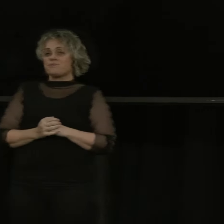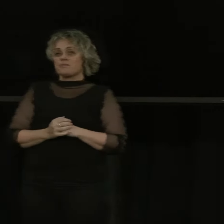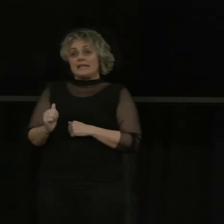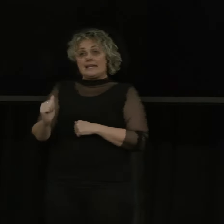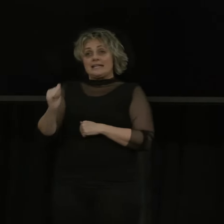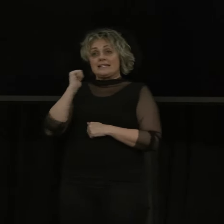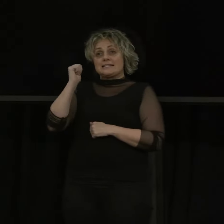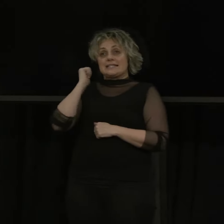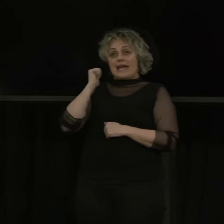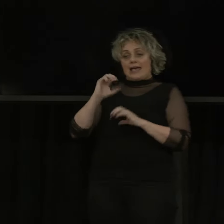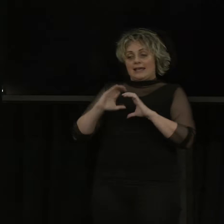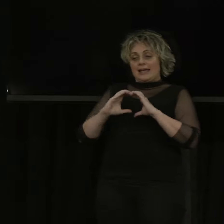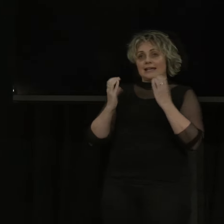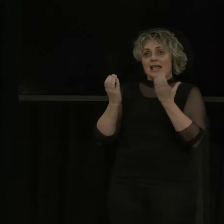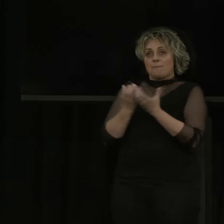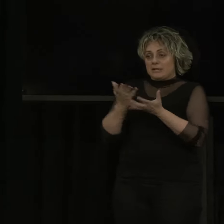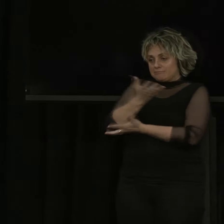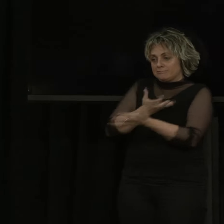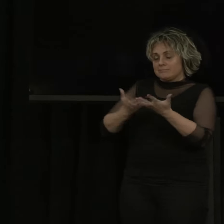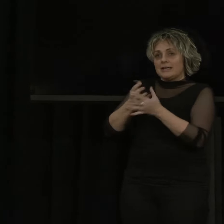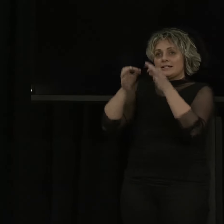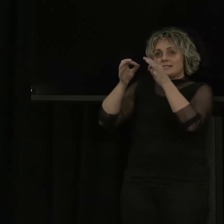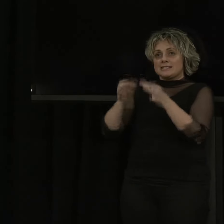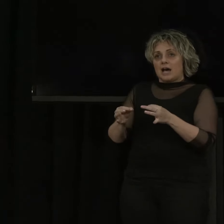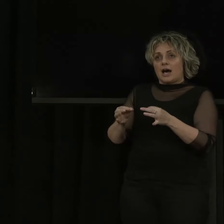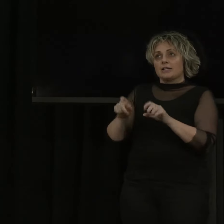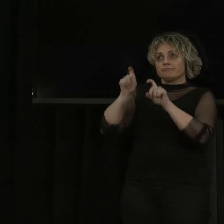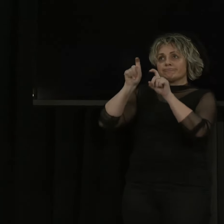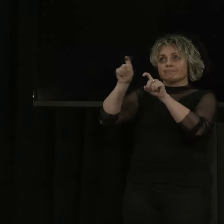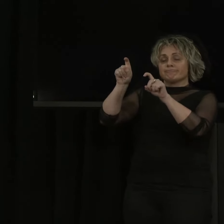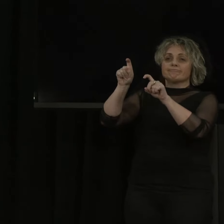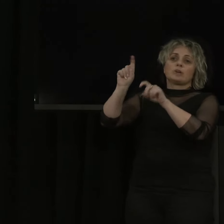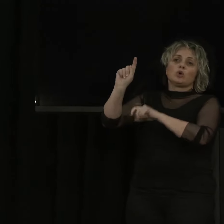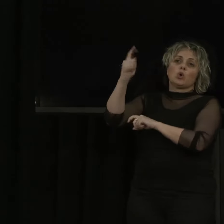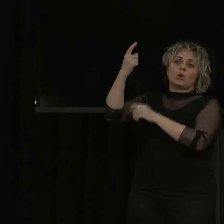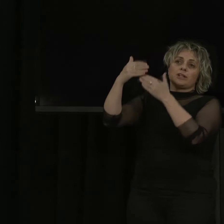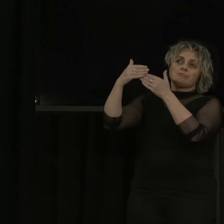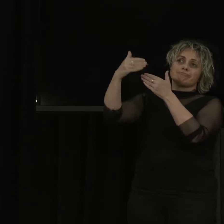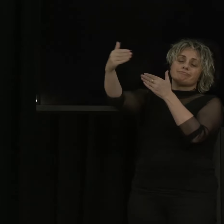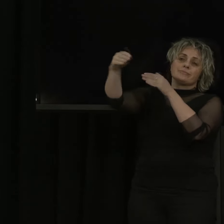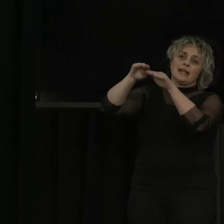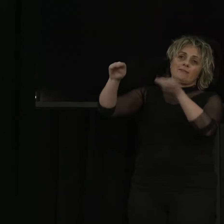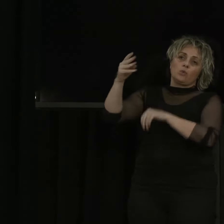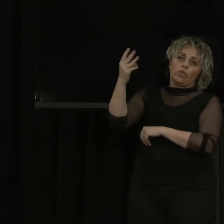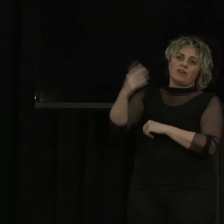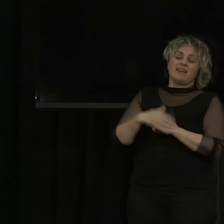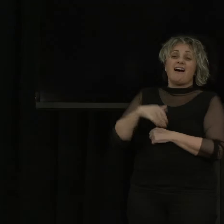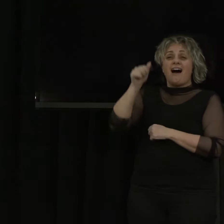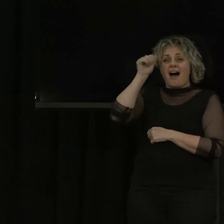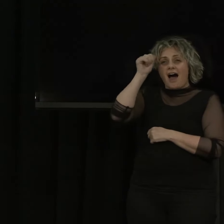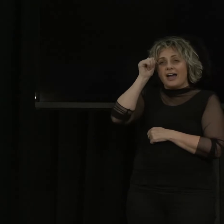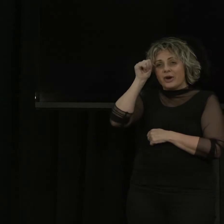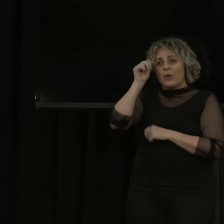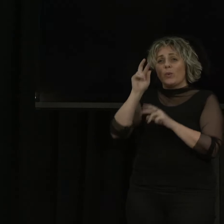today@myvaccine.co.nz if you haven't already had the vaccin.